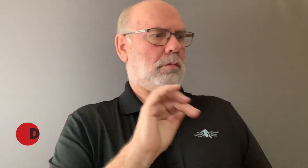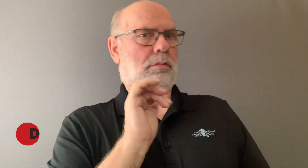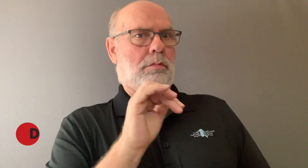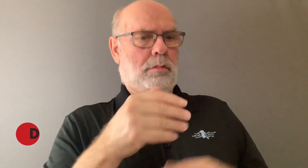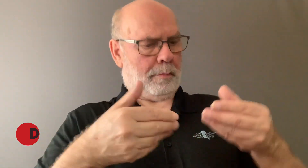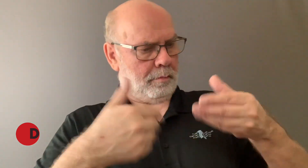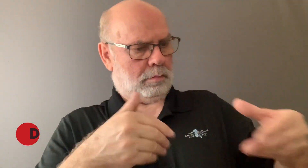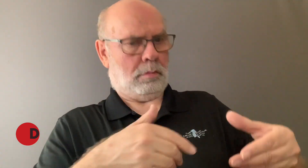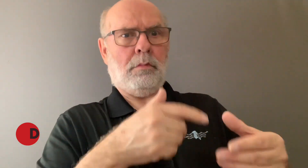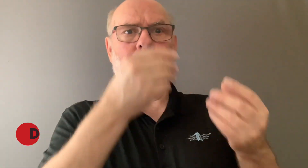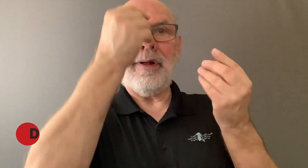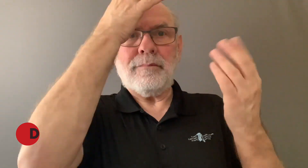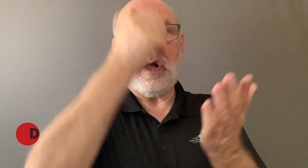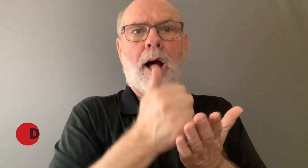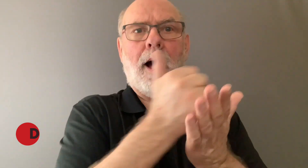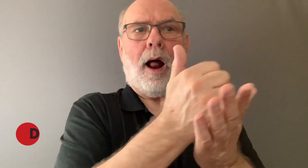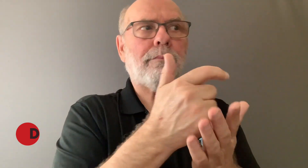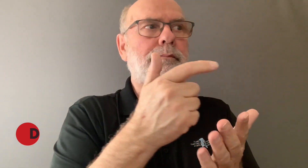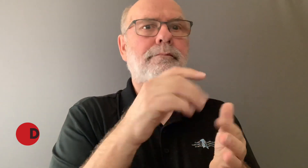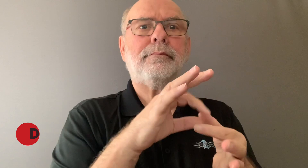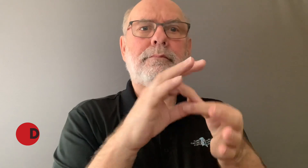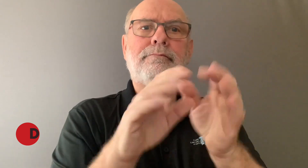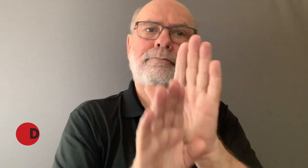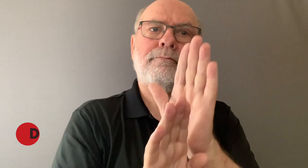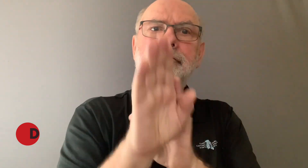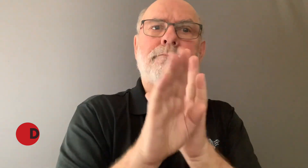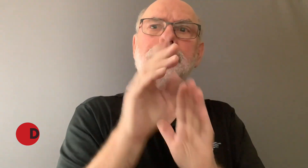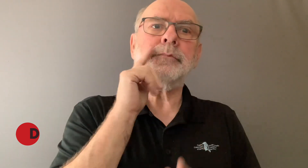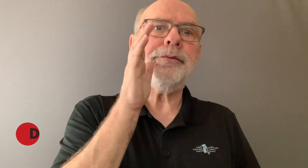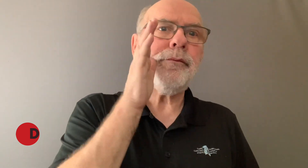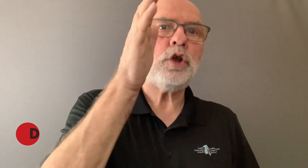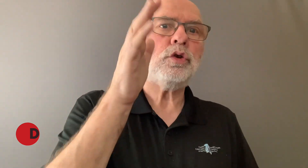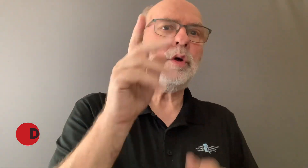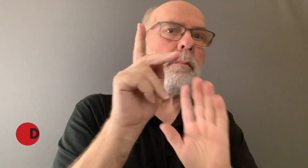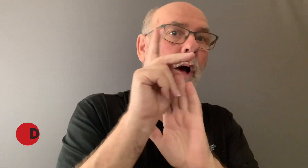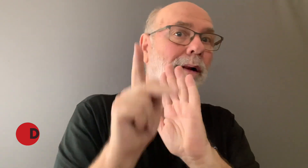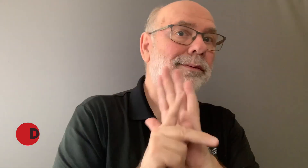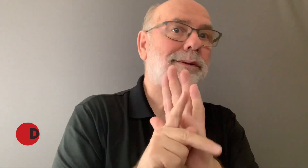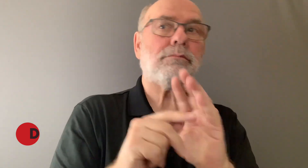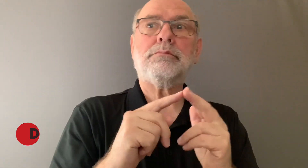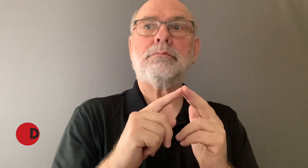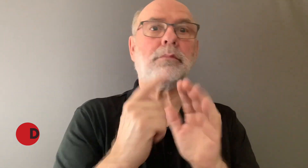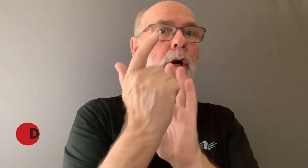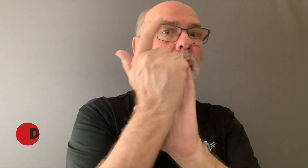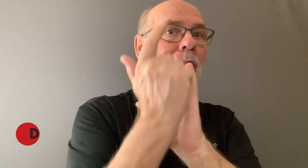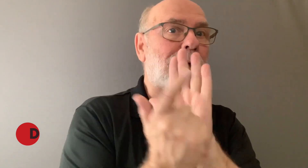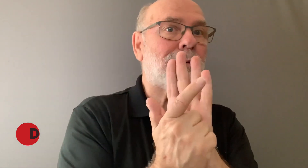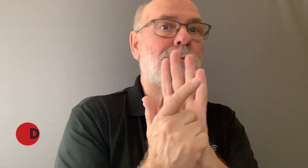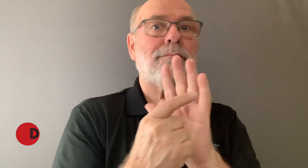credible information that can help develop future policies and